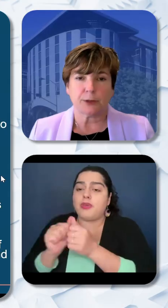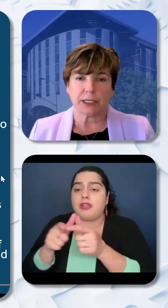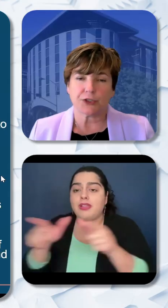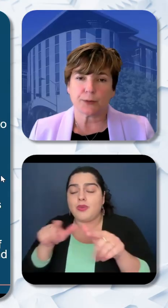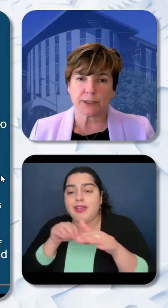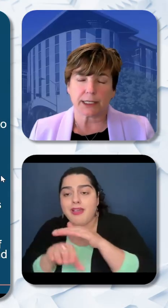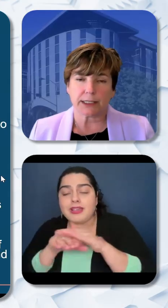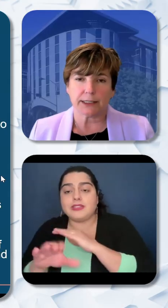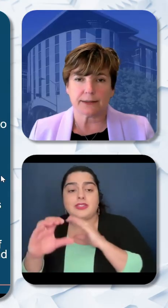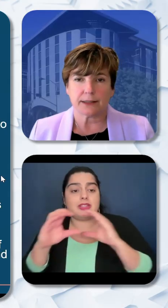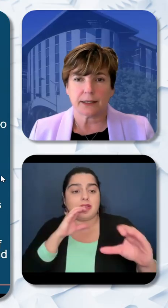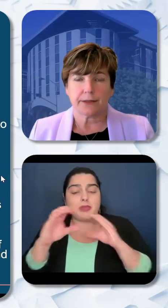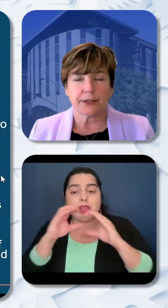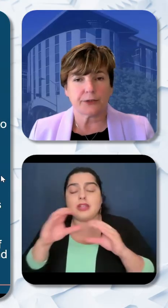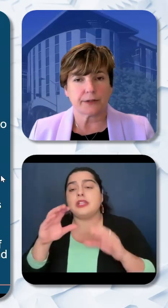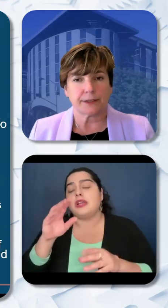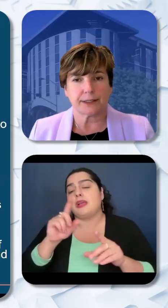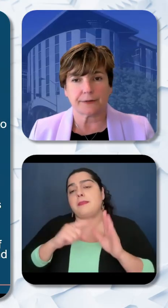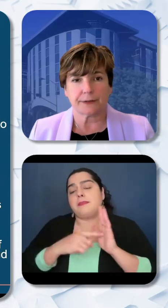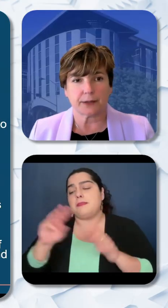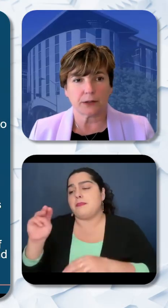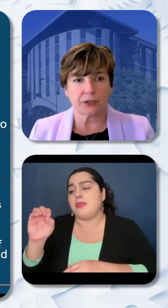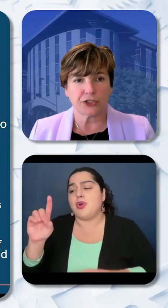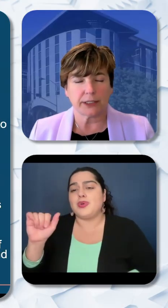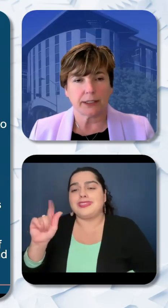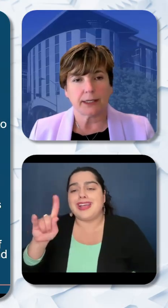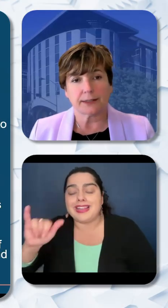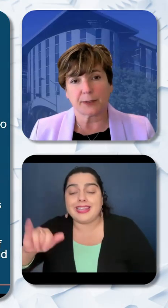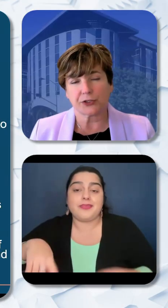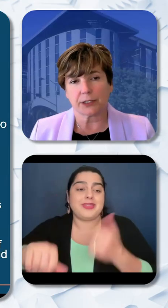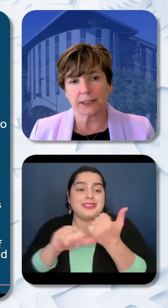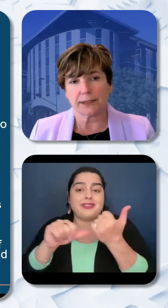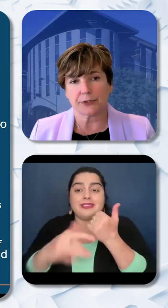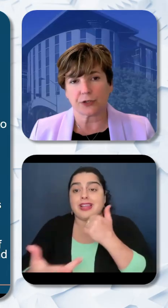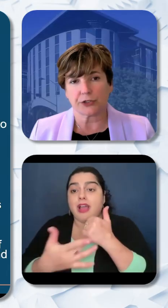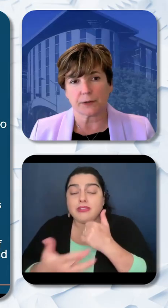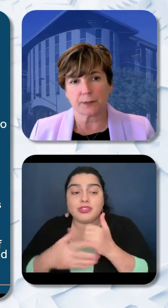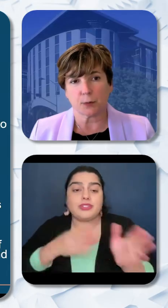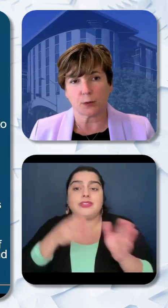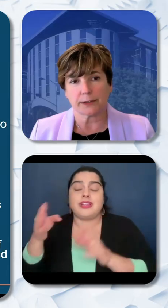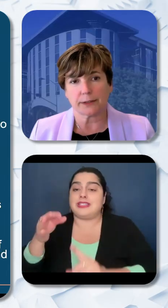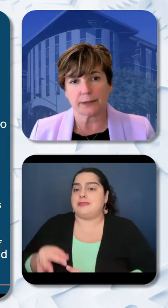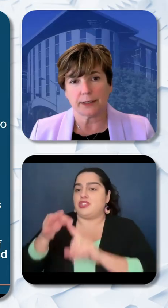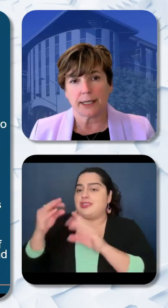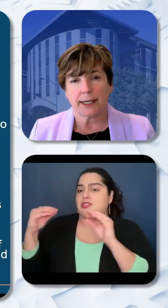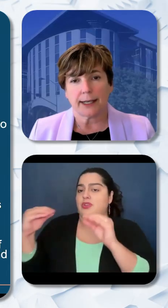Communication modalities, the use of assistive technology, and specialized instructional supports.